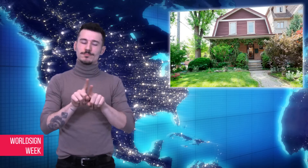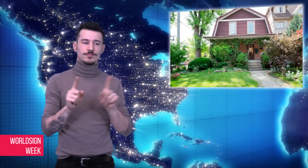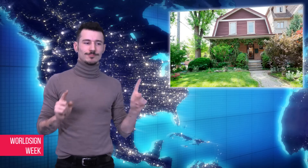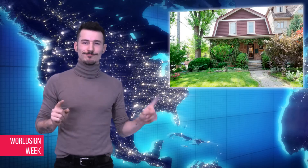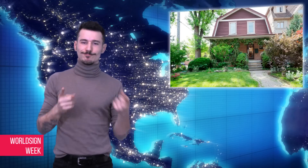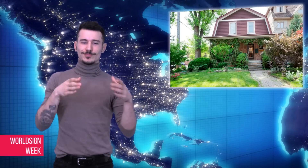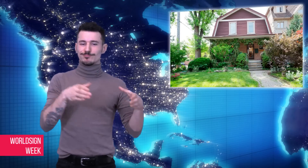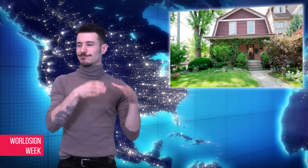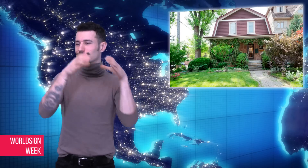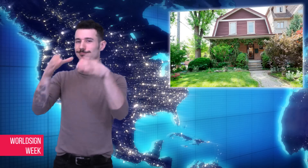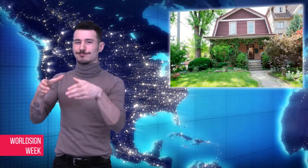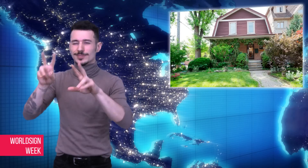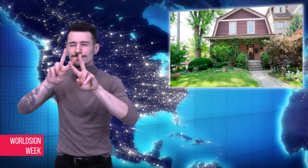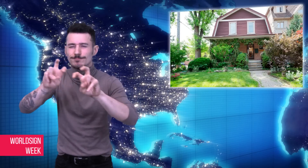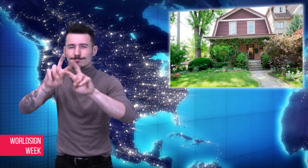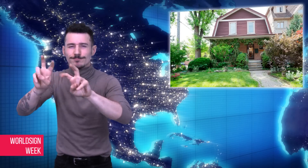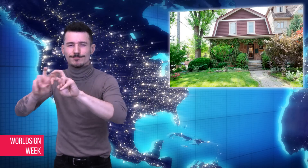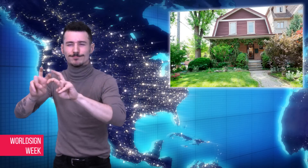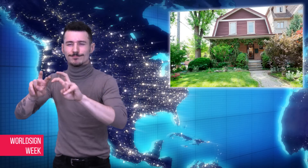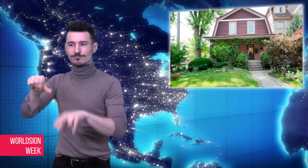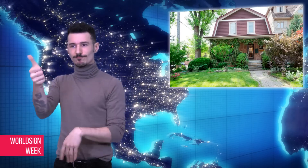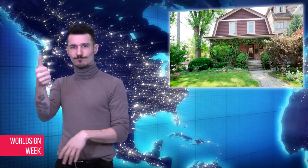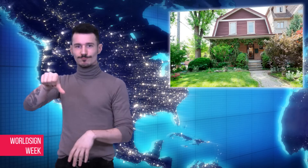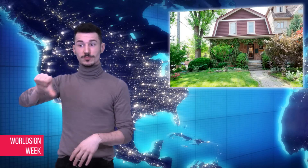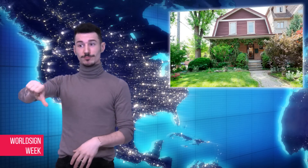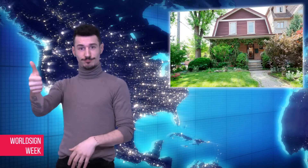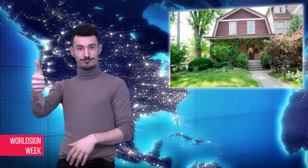inaccurate reviews of previous guests